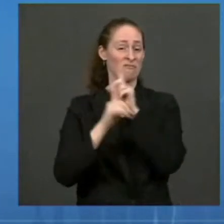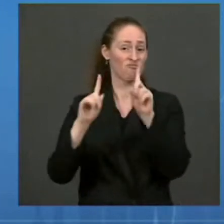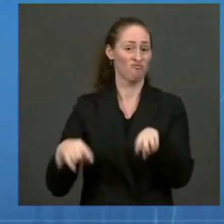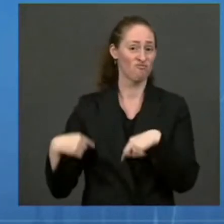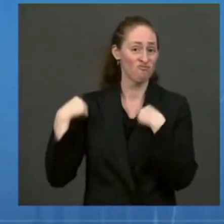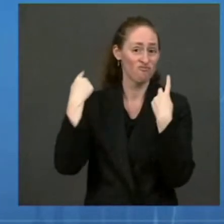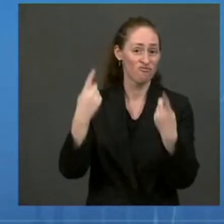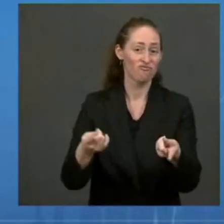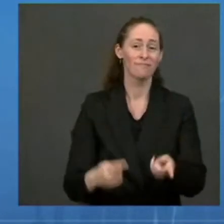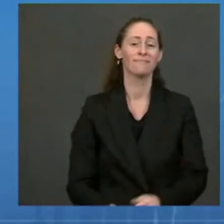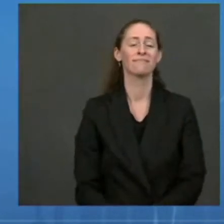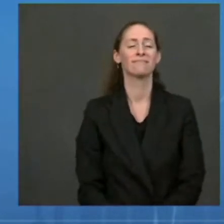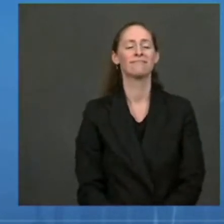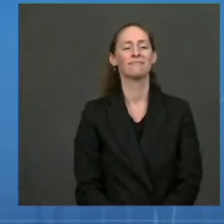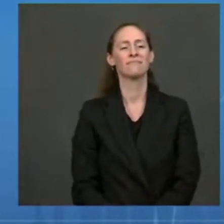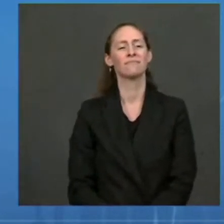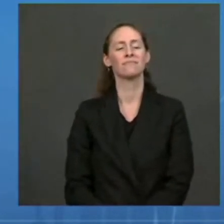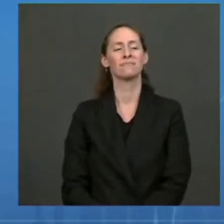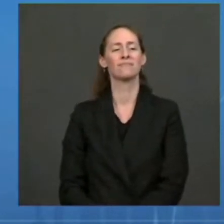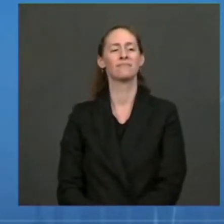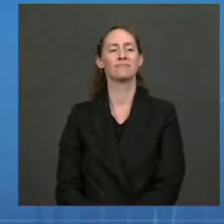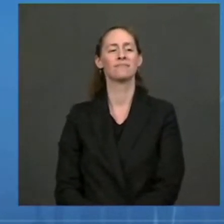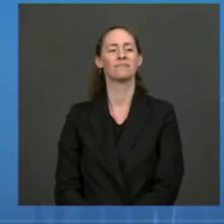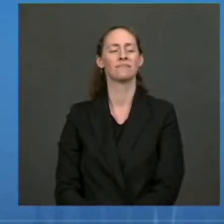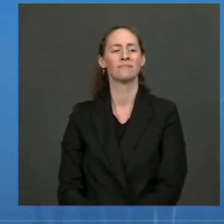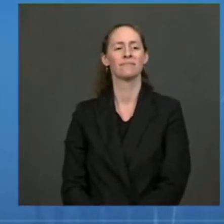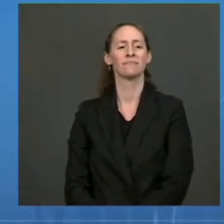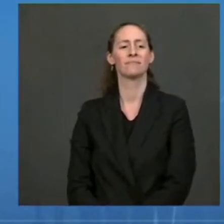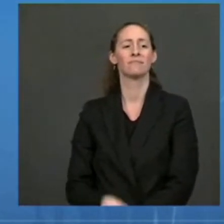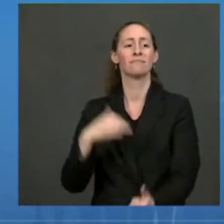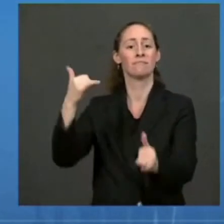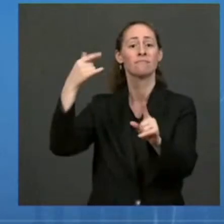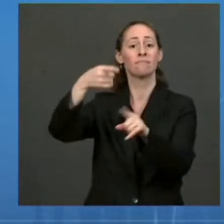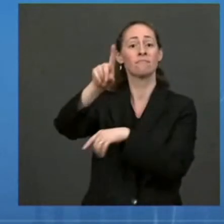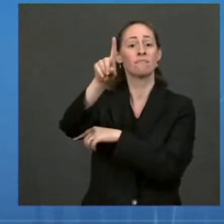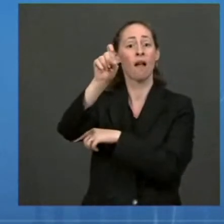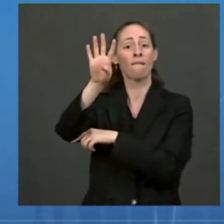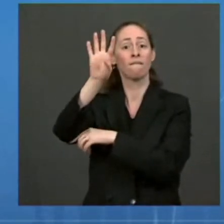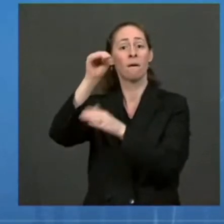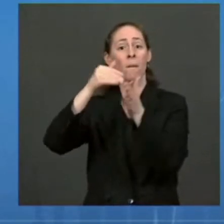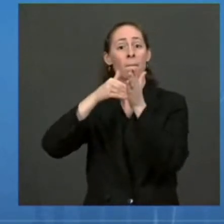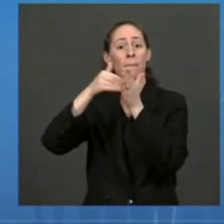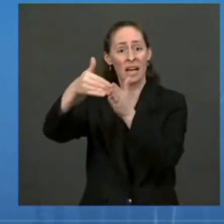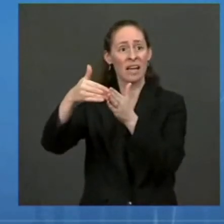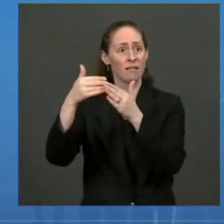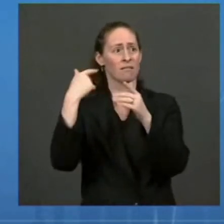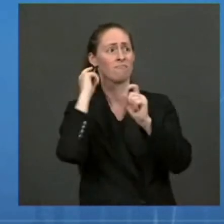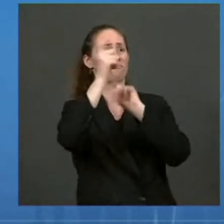ALMOST 100 DIFFERENT COUNTRIES.